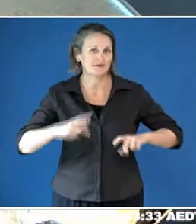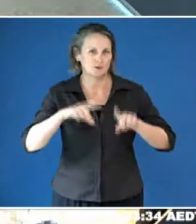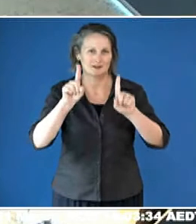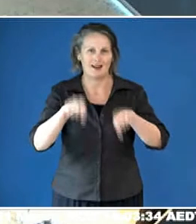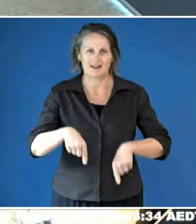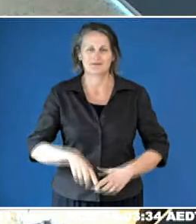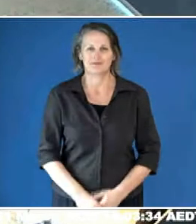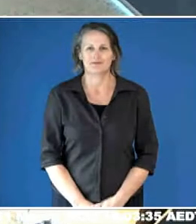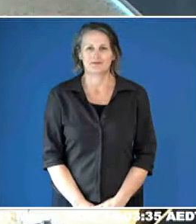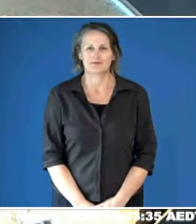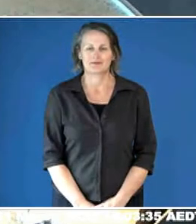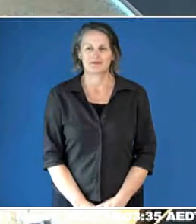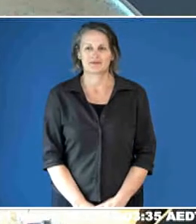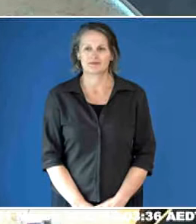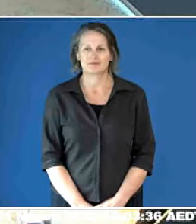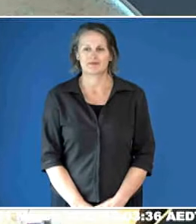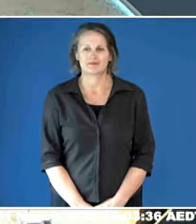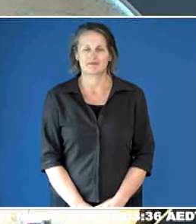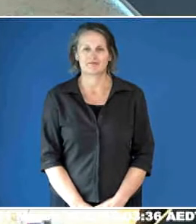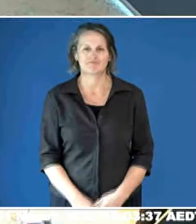is resumed. CHAIR: Yes, Ms Eastman. Thank you, Chair, and thank you, Commissioners.